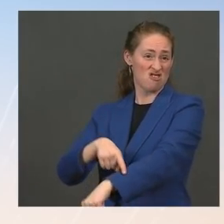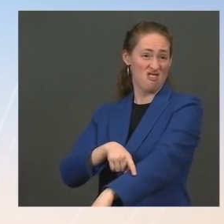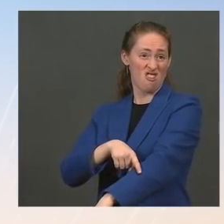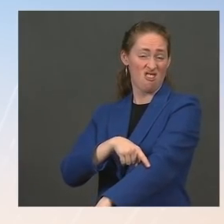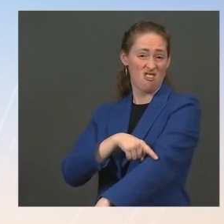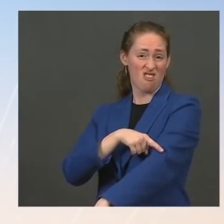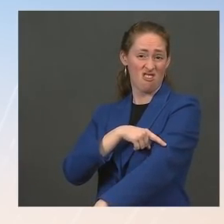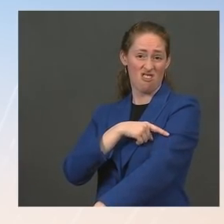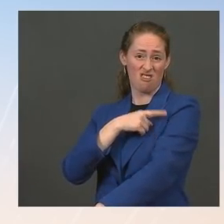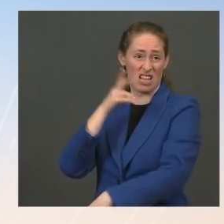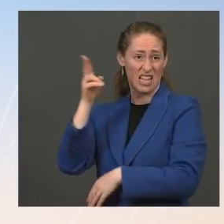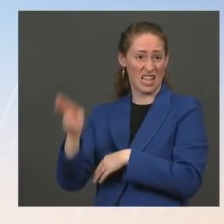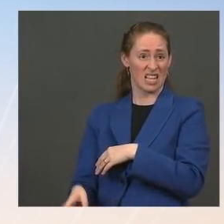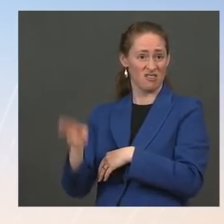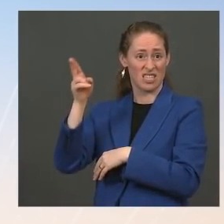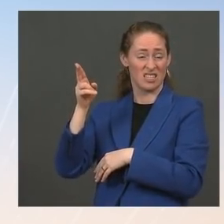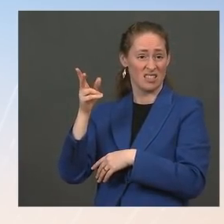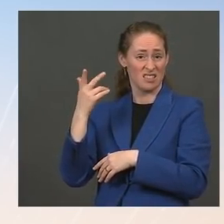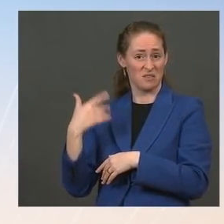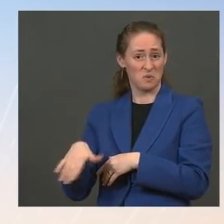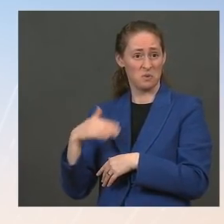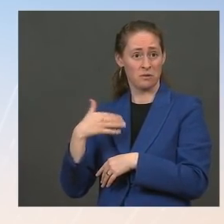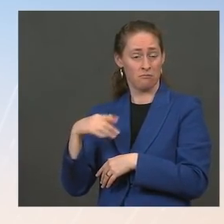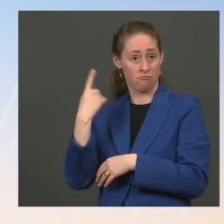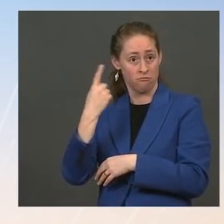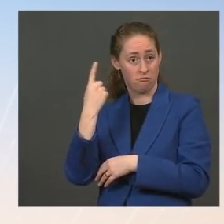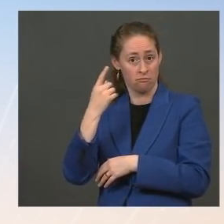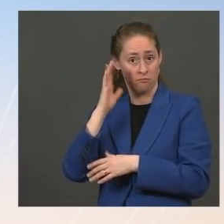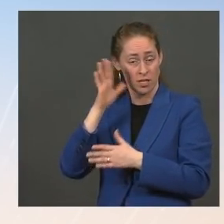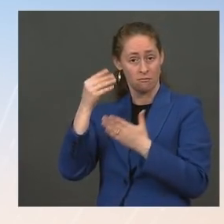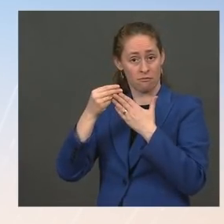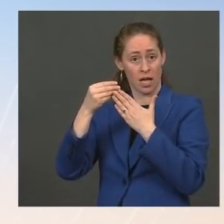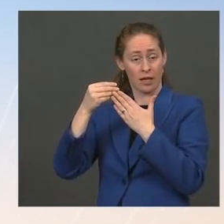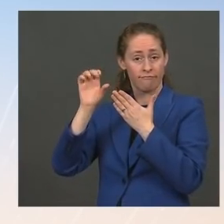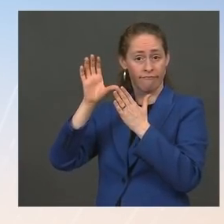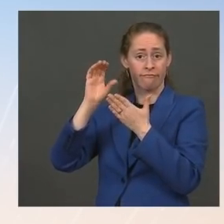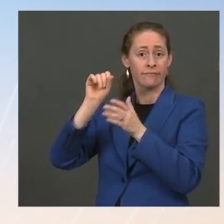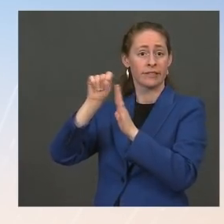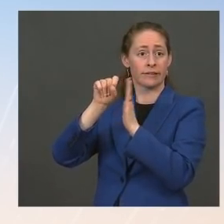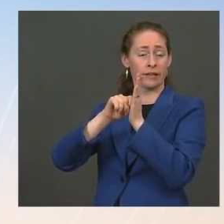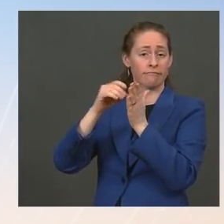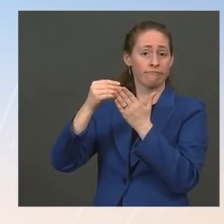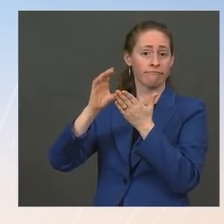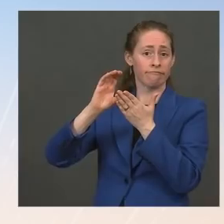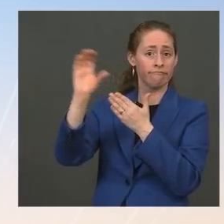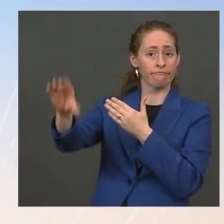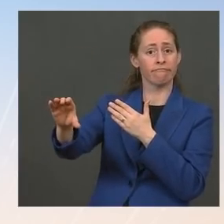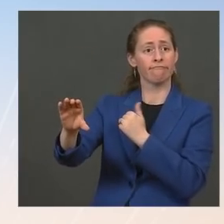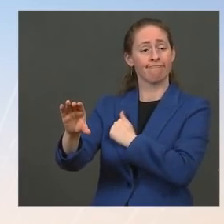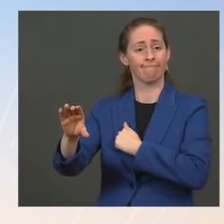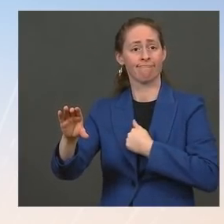Does the President think that Mr. Strickland deserves compensation after 42 years behind bars? Ms. Psaki: Obviously the -- you know,